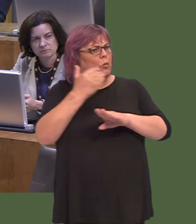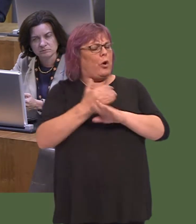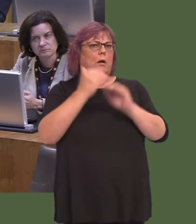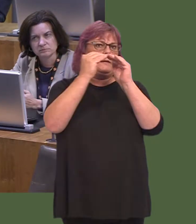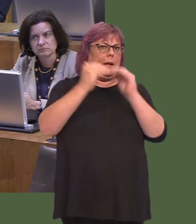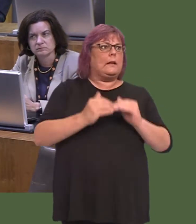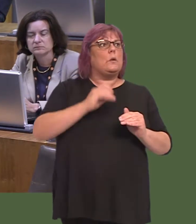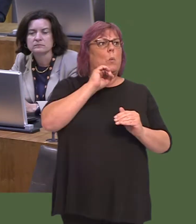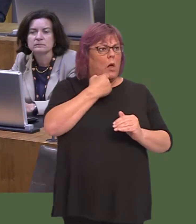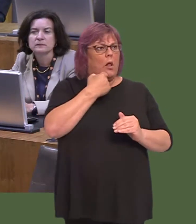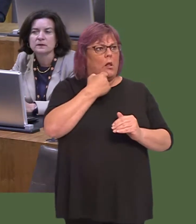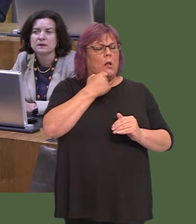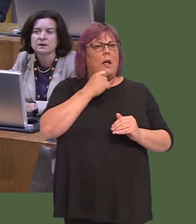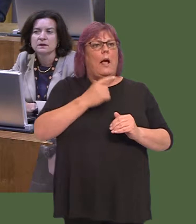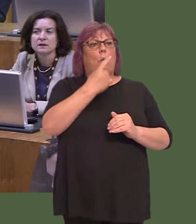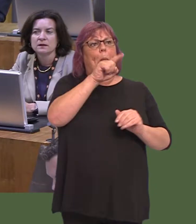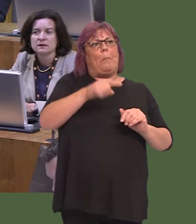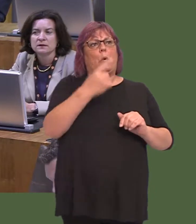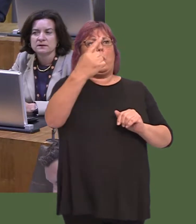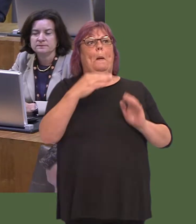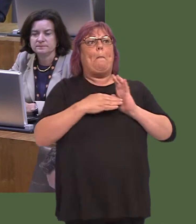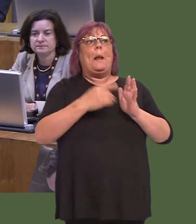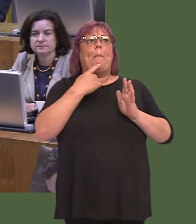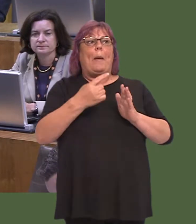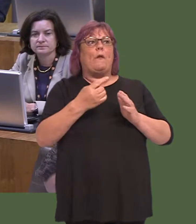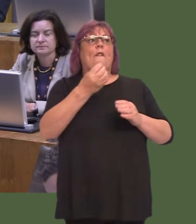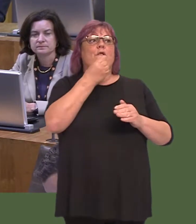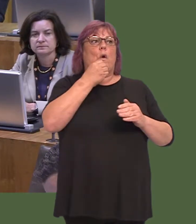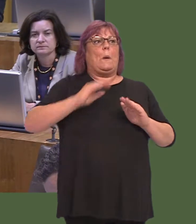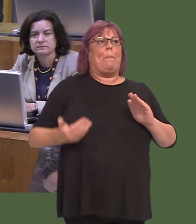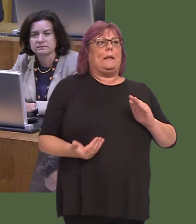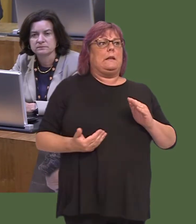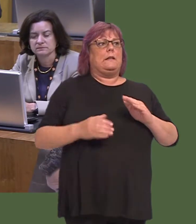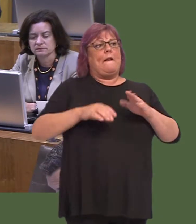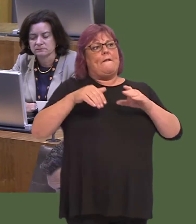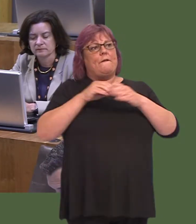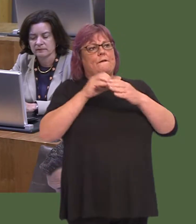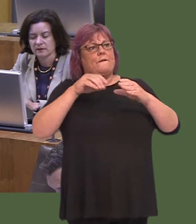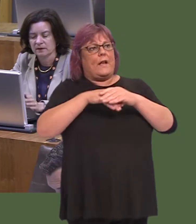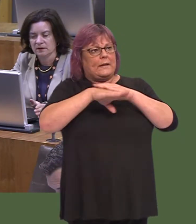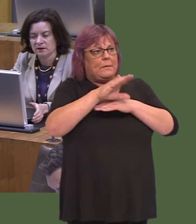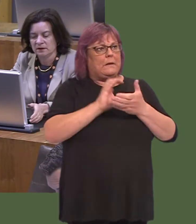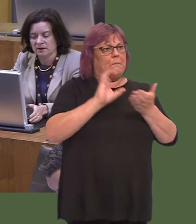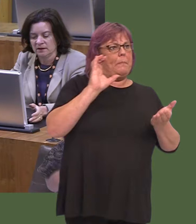to do so, and the £1.1 million food business investment funding package will assist small